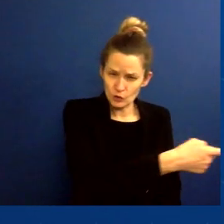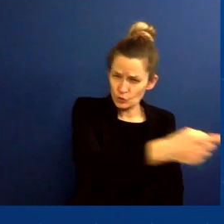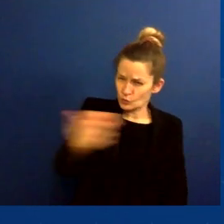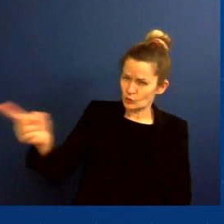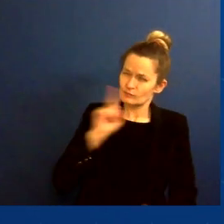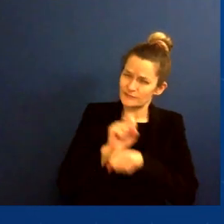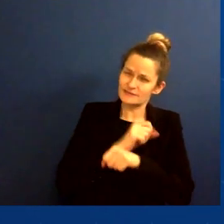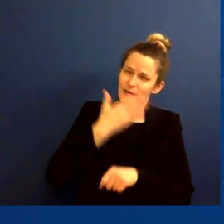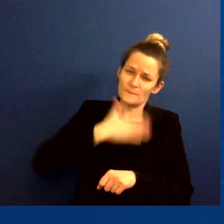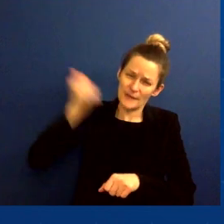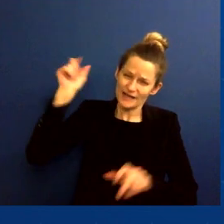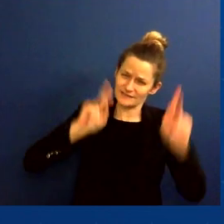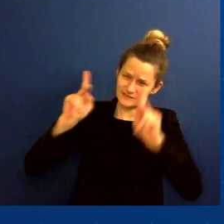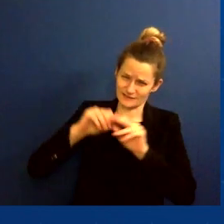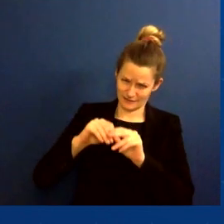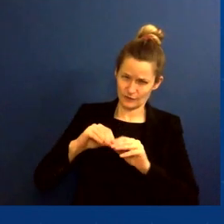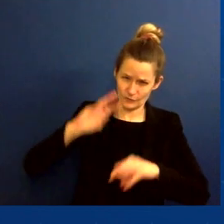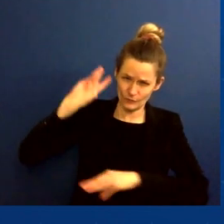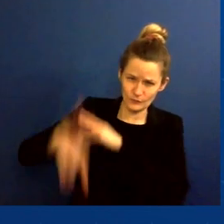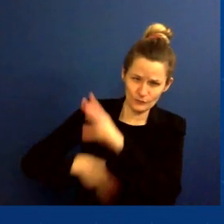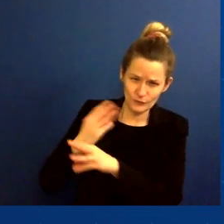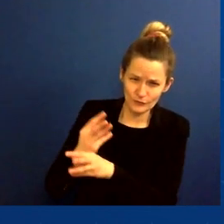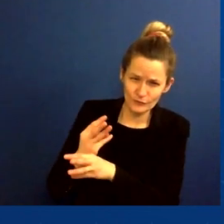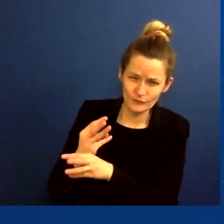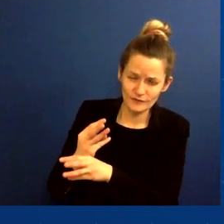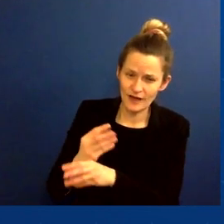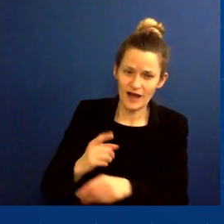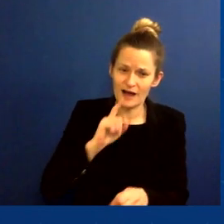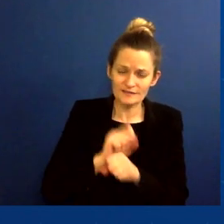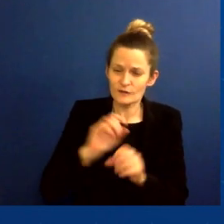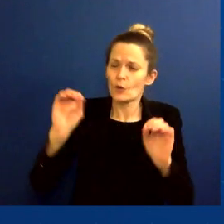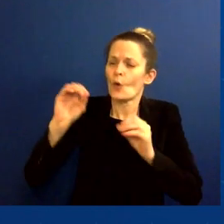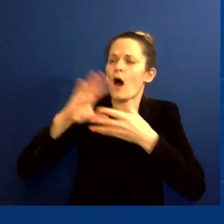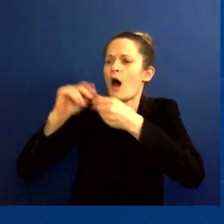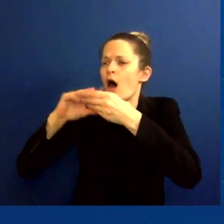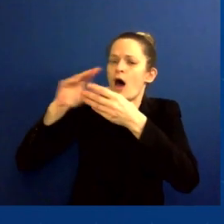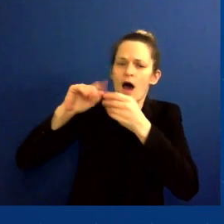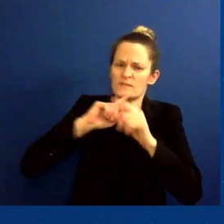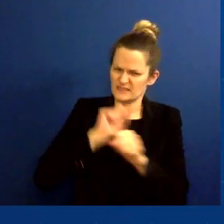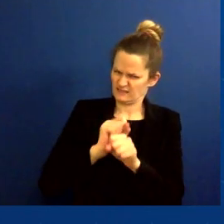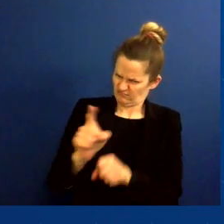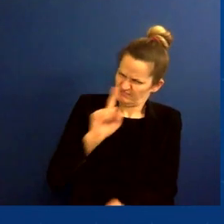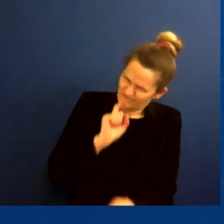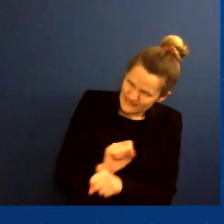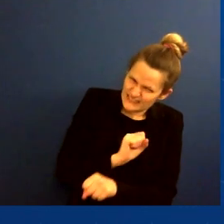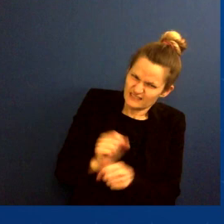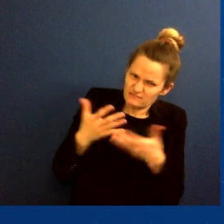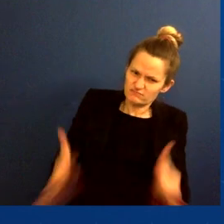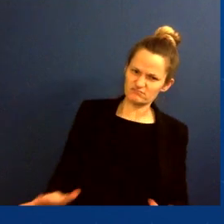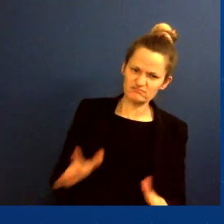To do -- to do that, we're using a tool that ironworkers here know very well, called "project labor agreements."